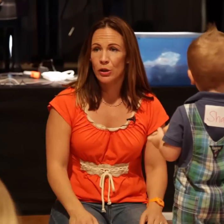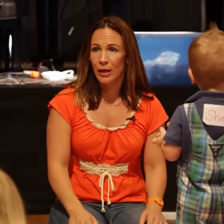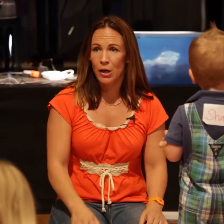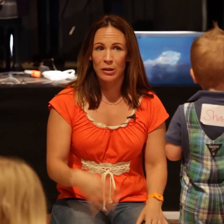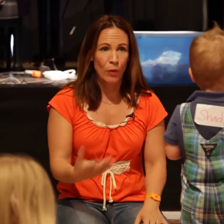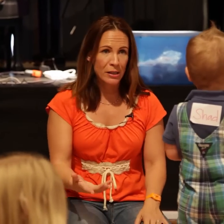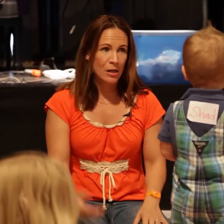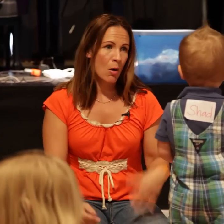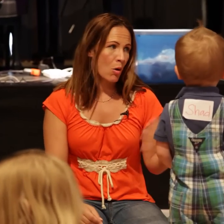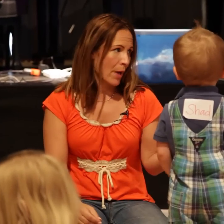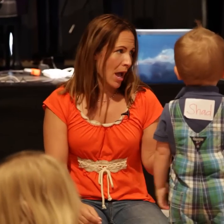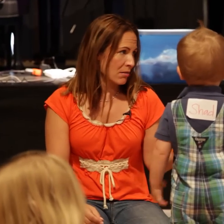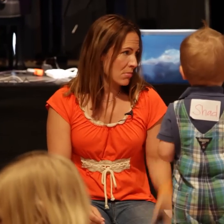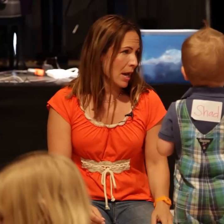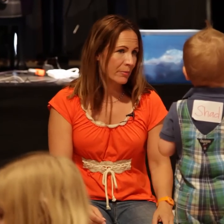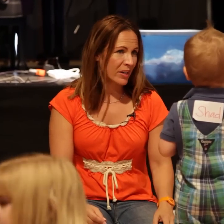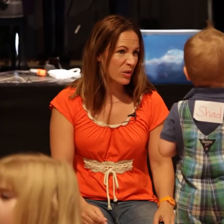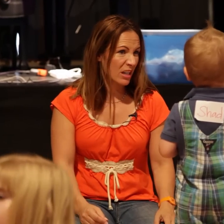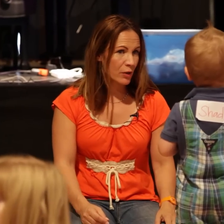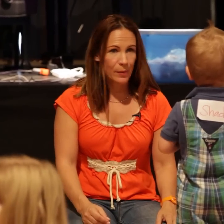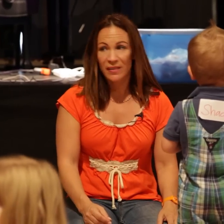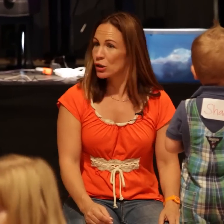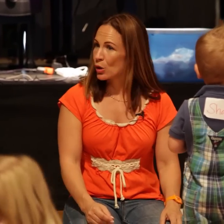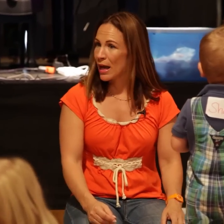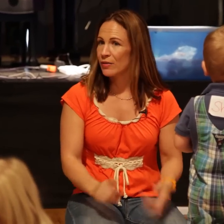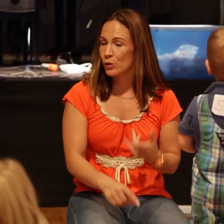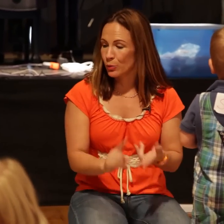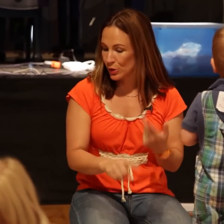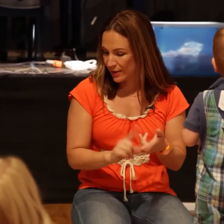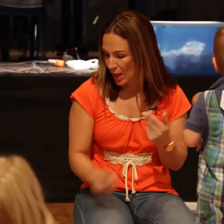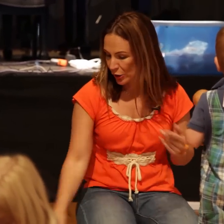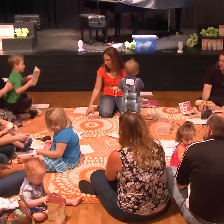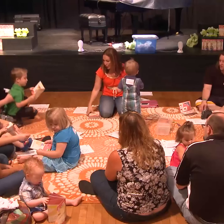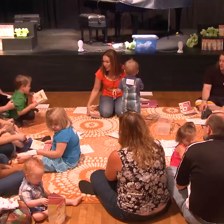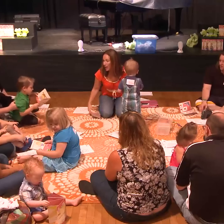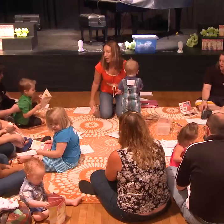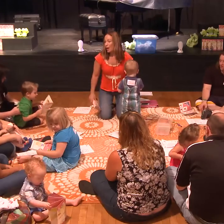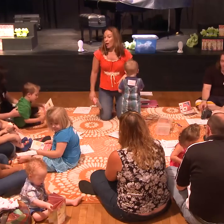you can actually rent or buy videos there if there's something that you don't have videos or music there.